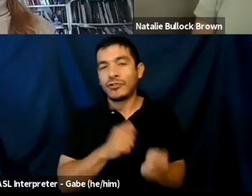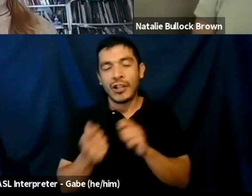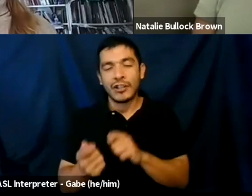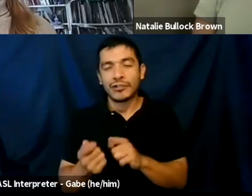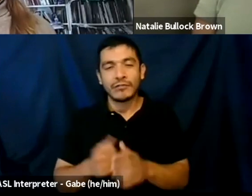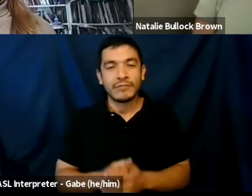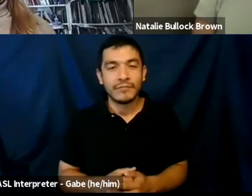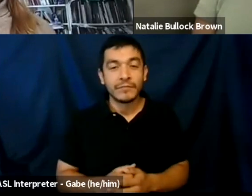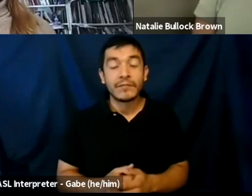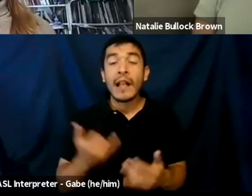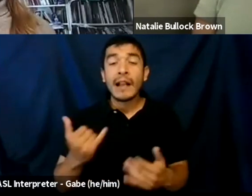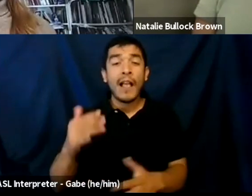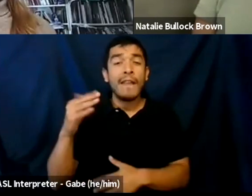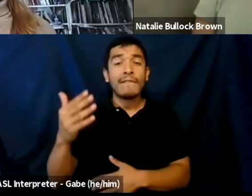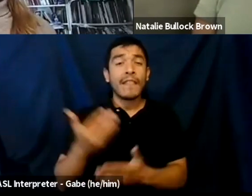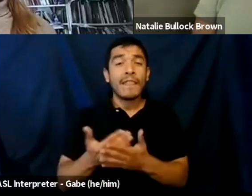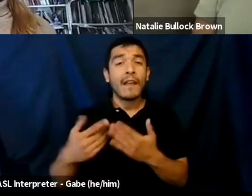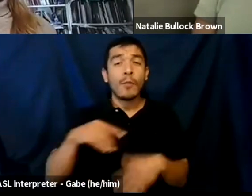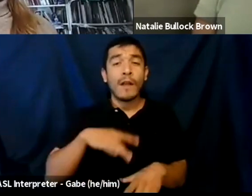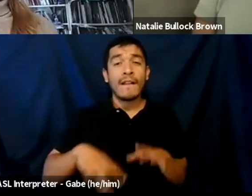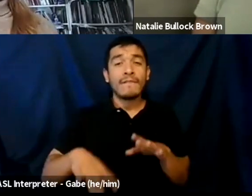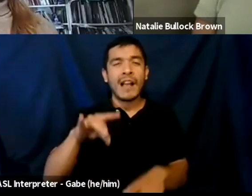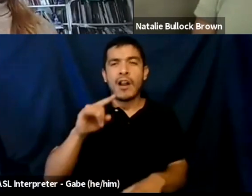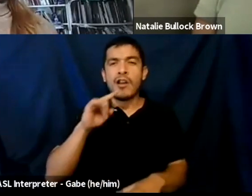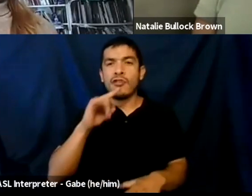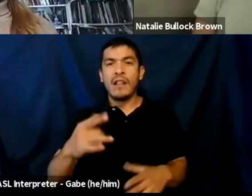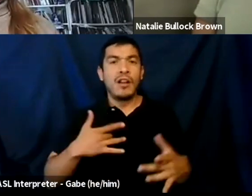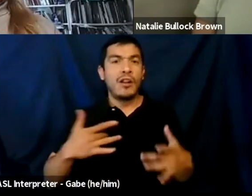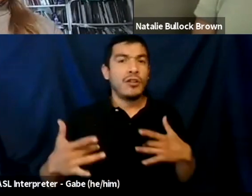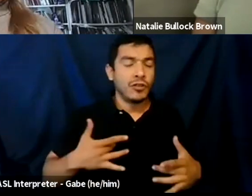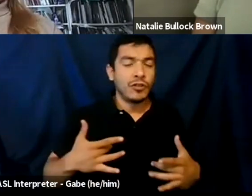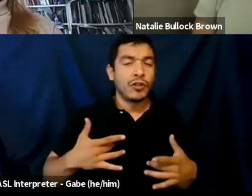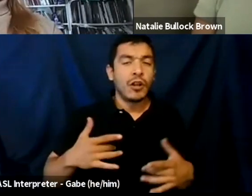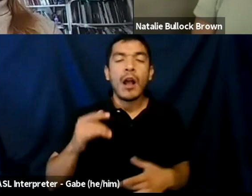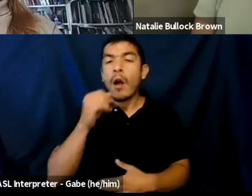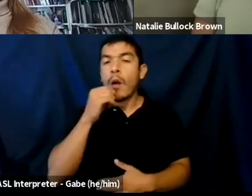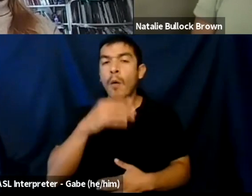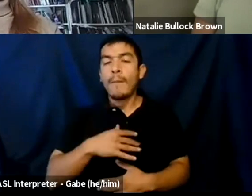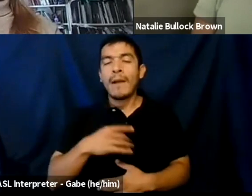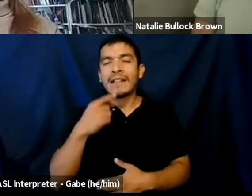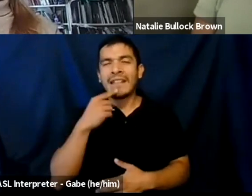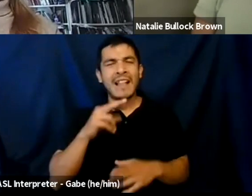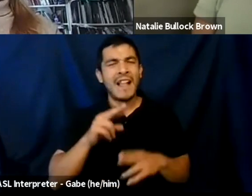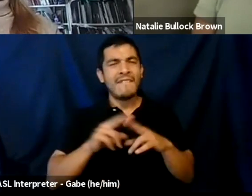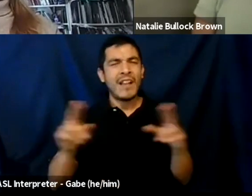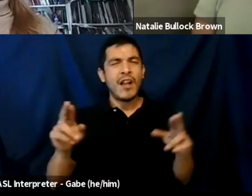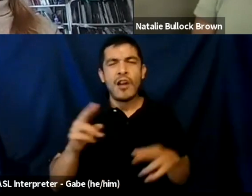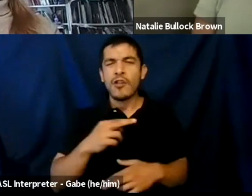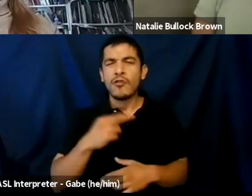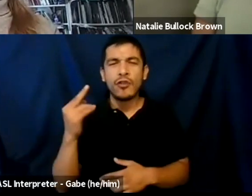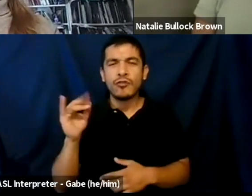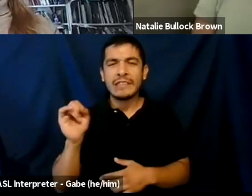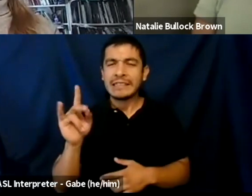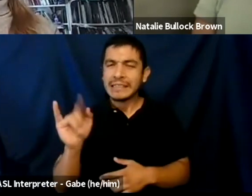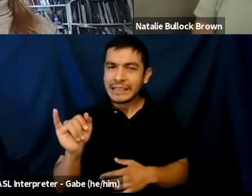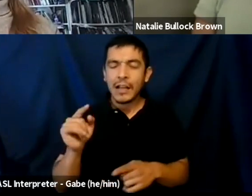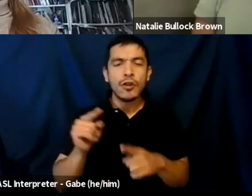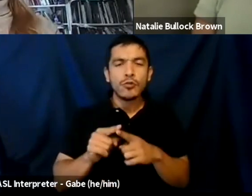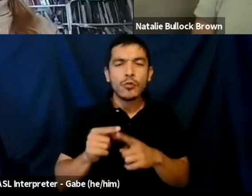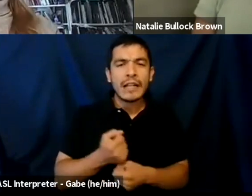was that the women said it was very risky for them to expose their identities.